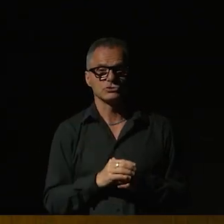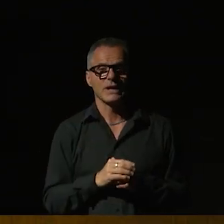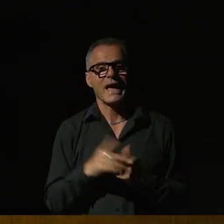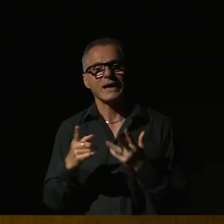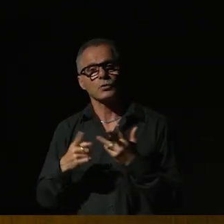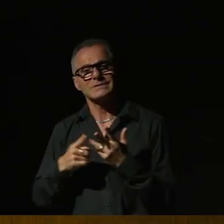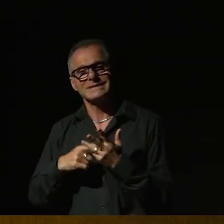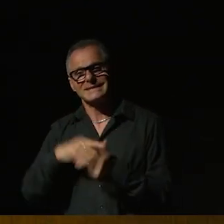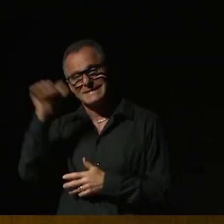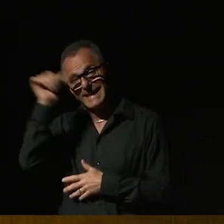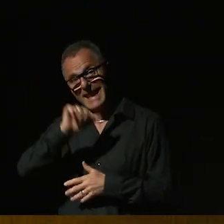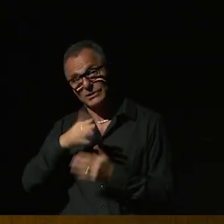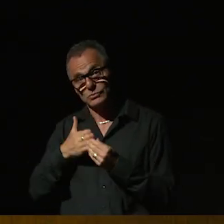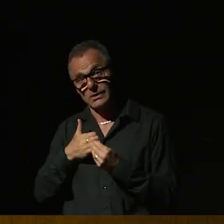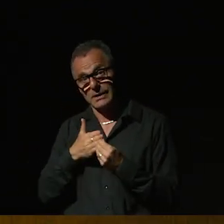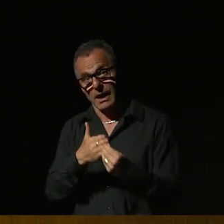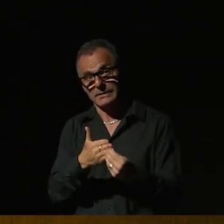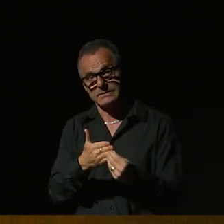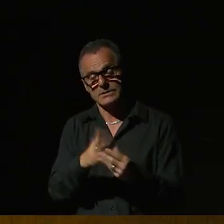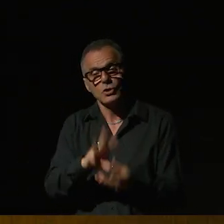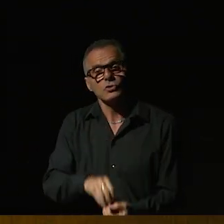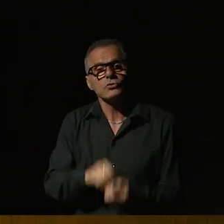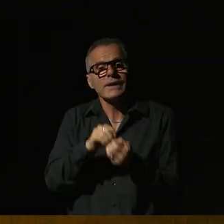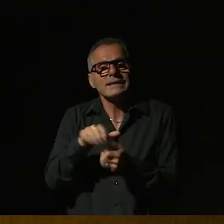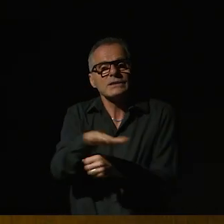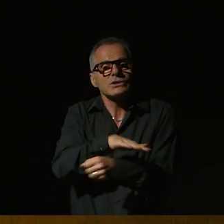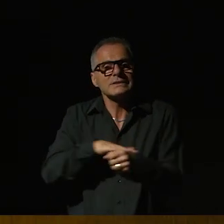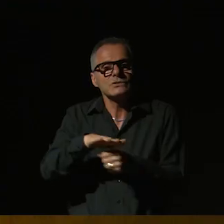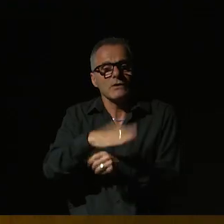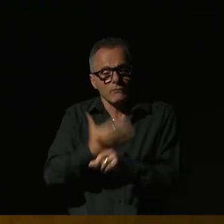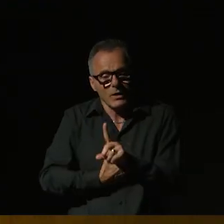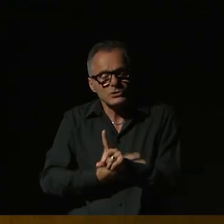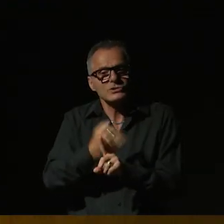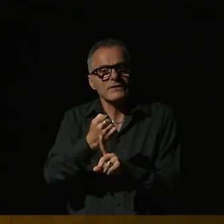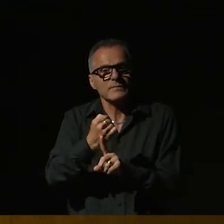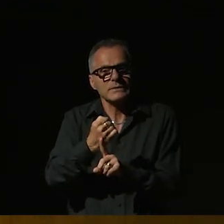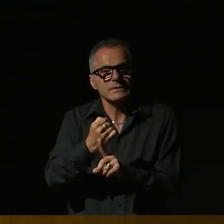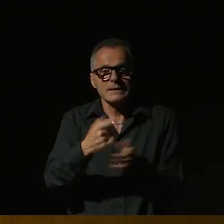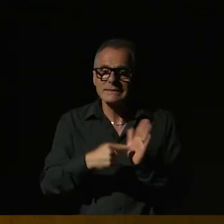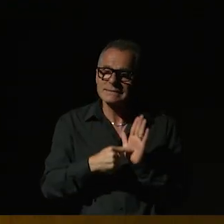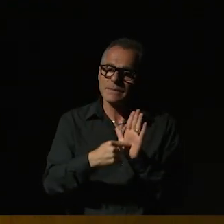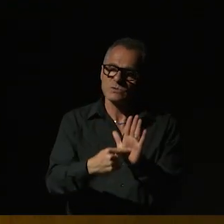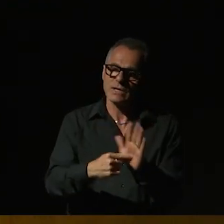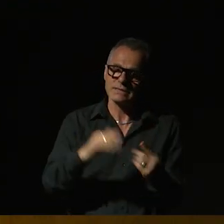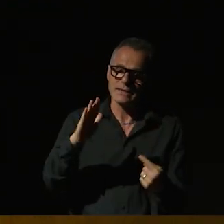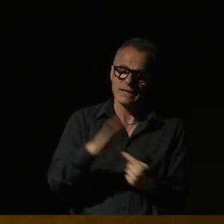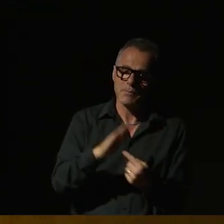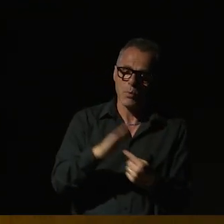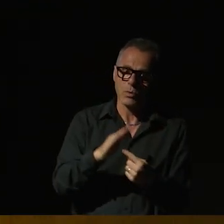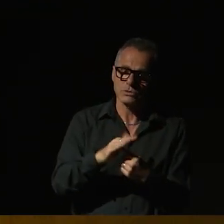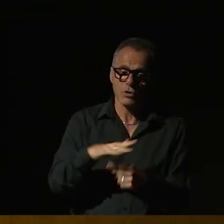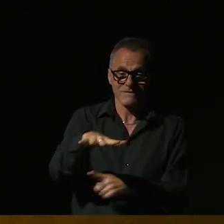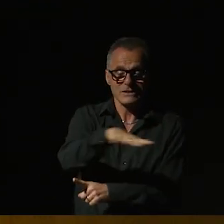certainly created the conditions for this achievement demonstrating the importance of the erudite social context